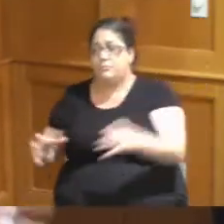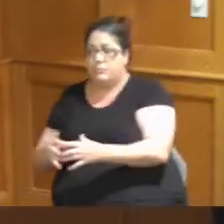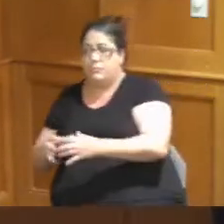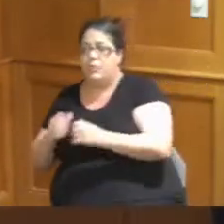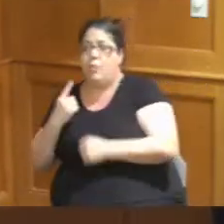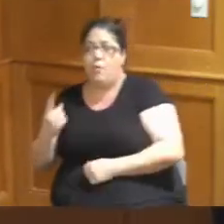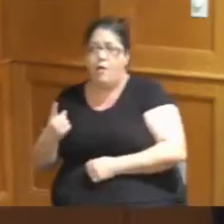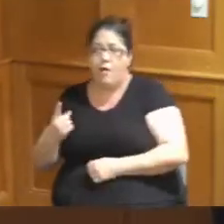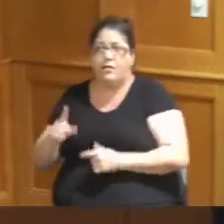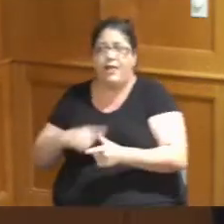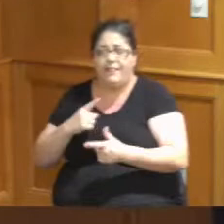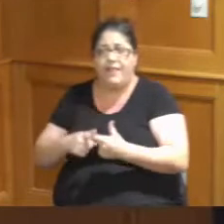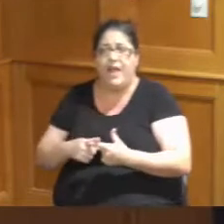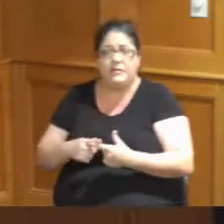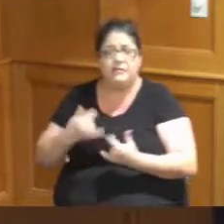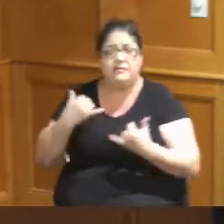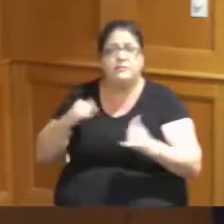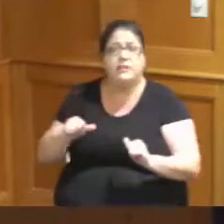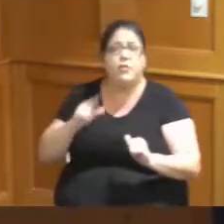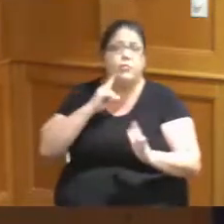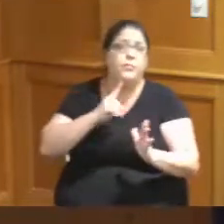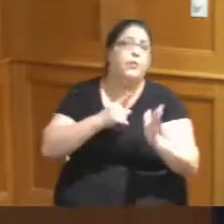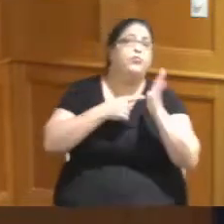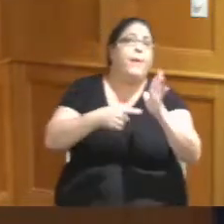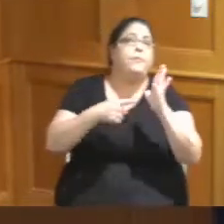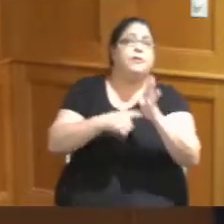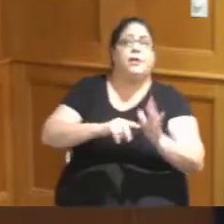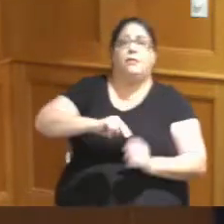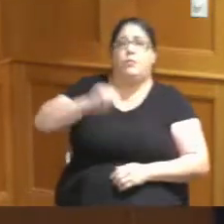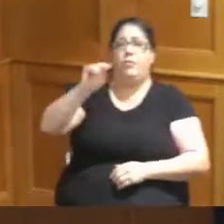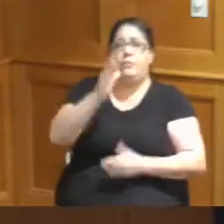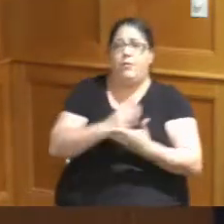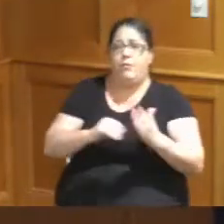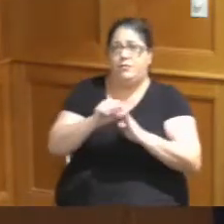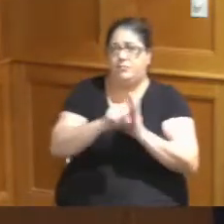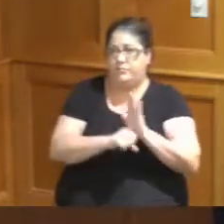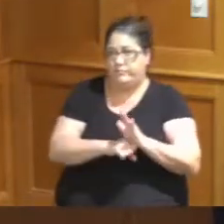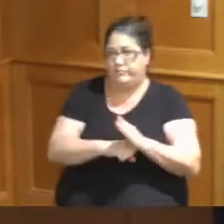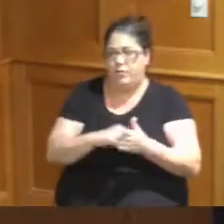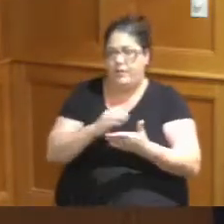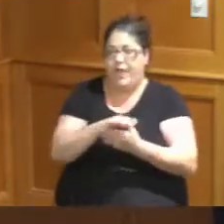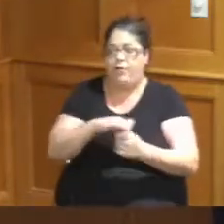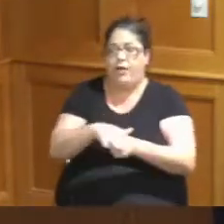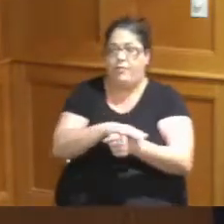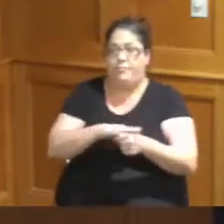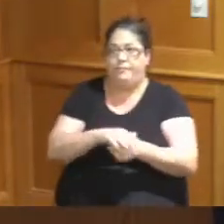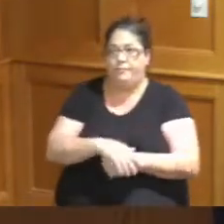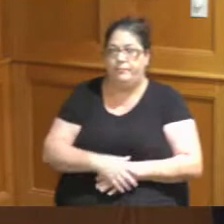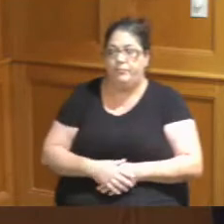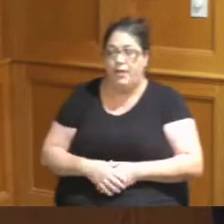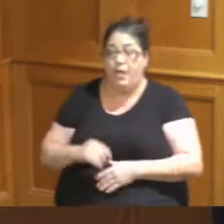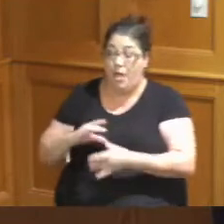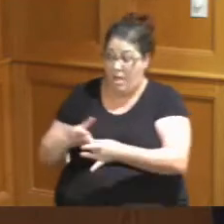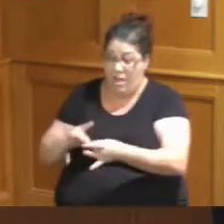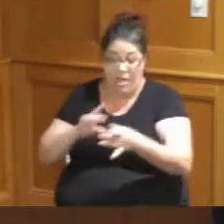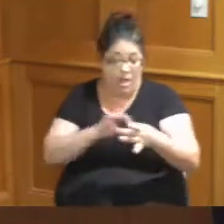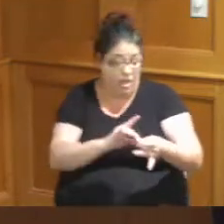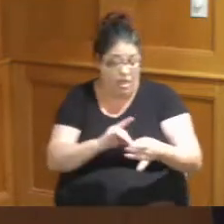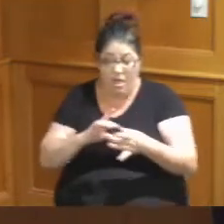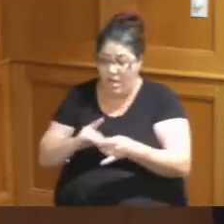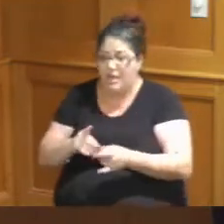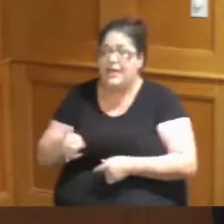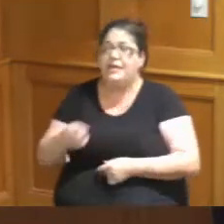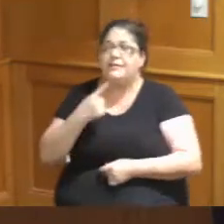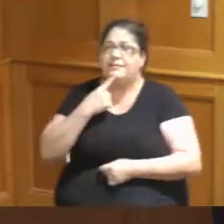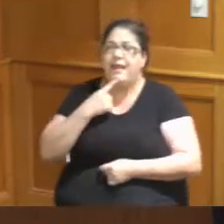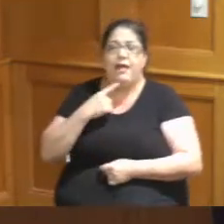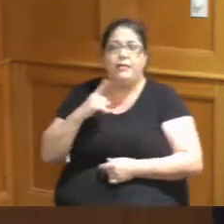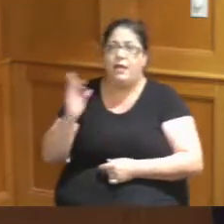you'll still be represented and what he is show me is that they have never been represented the